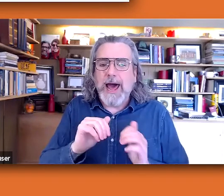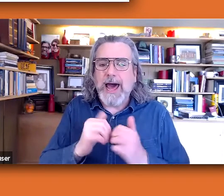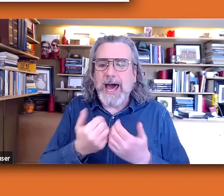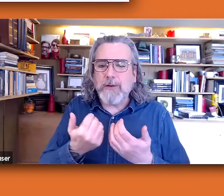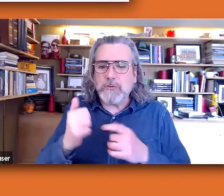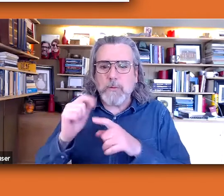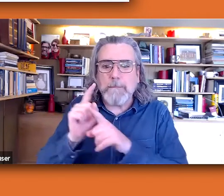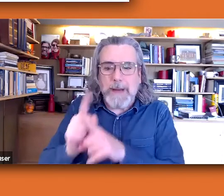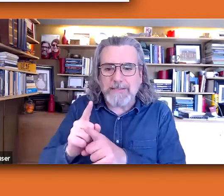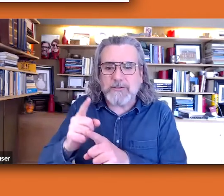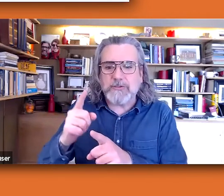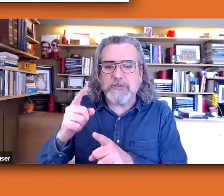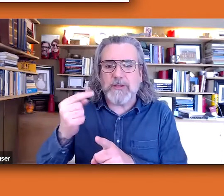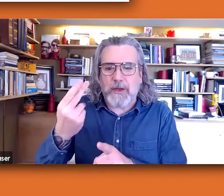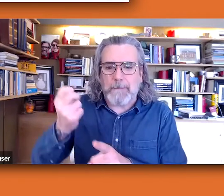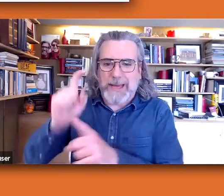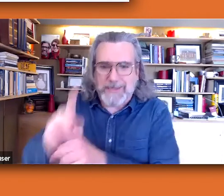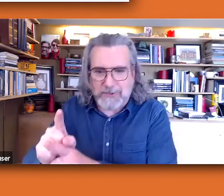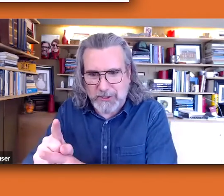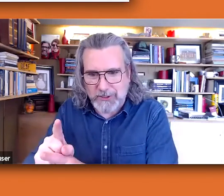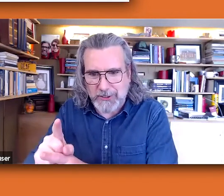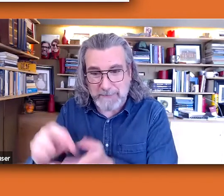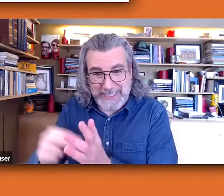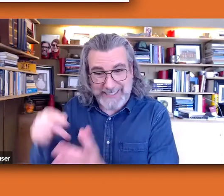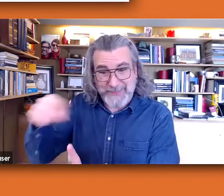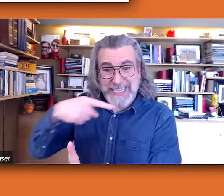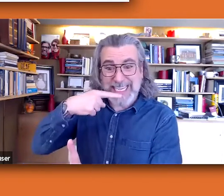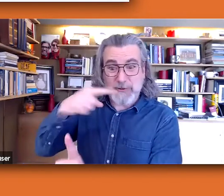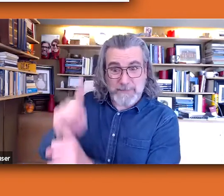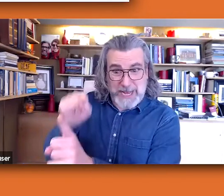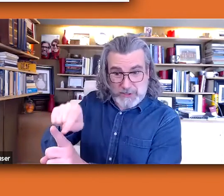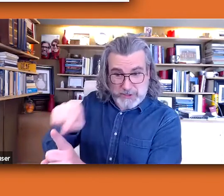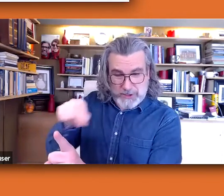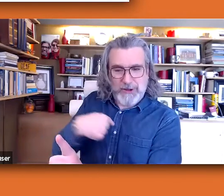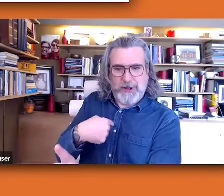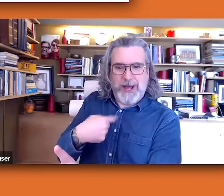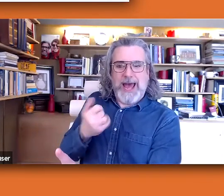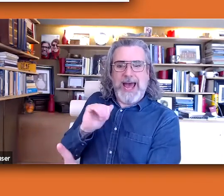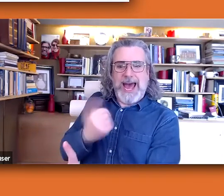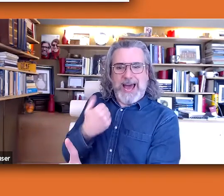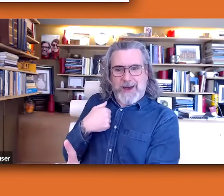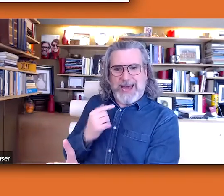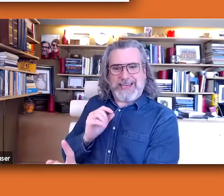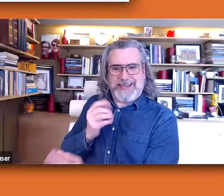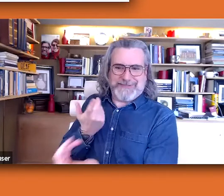And, really, I had to mentor the mentors, too,